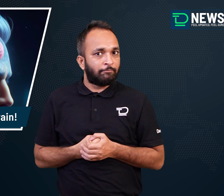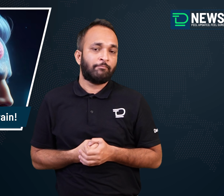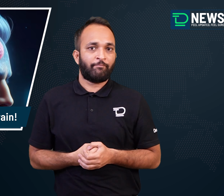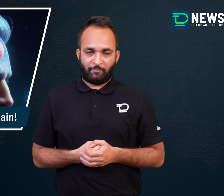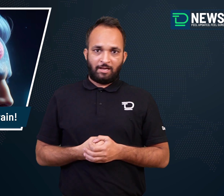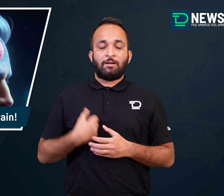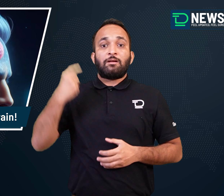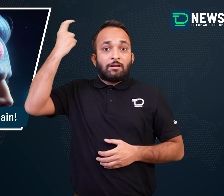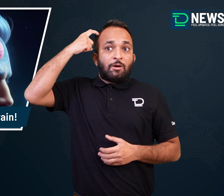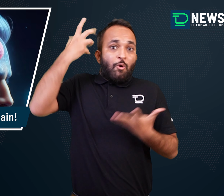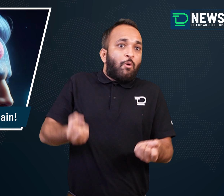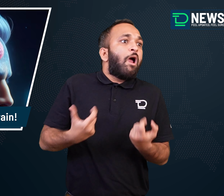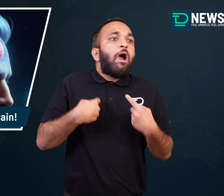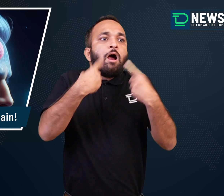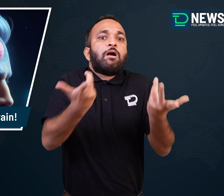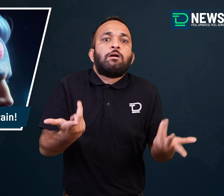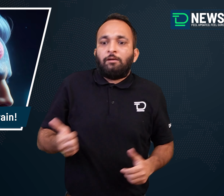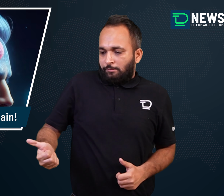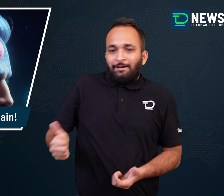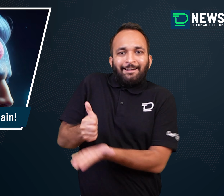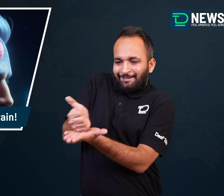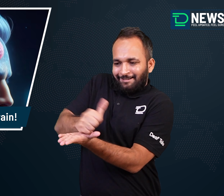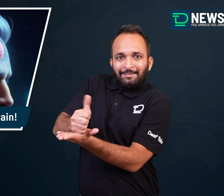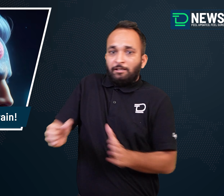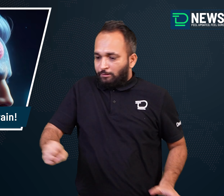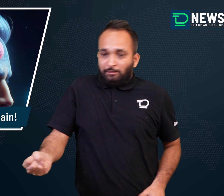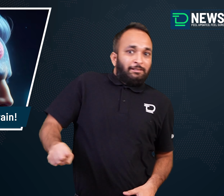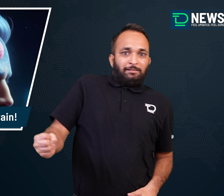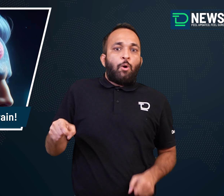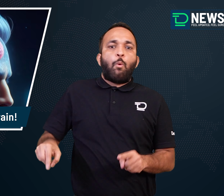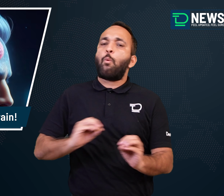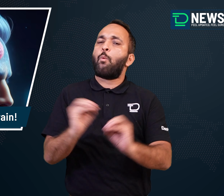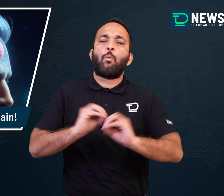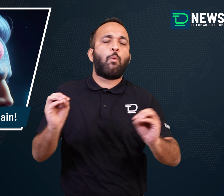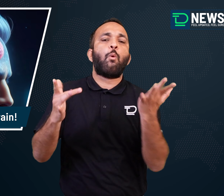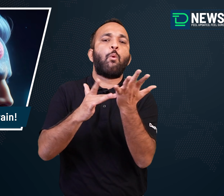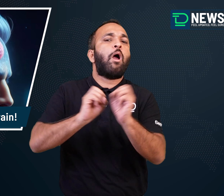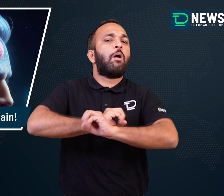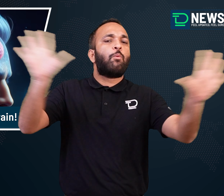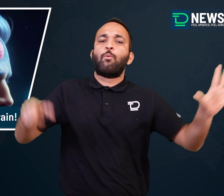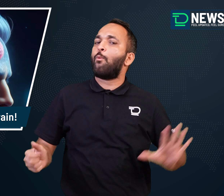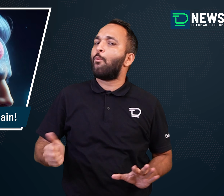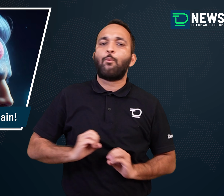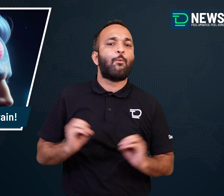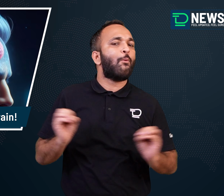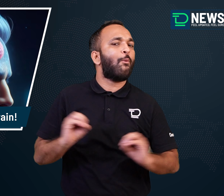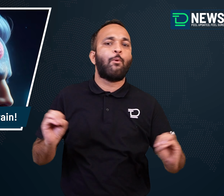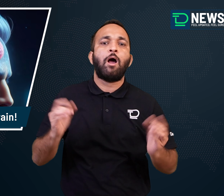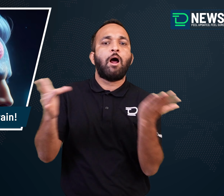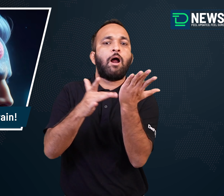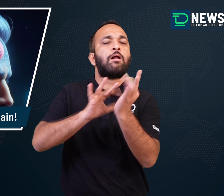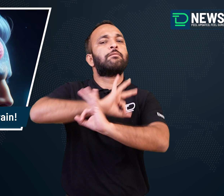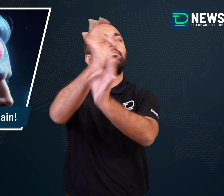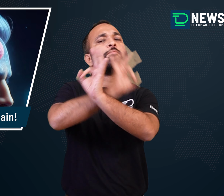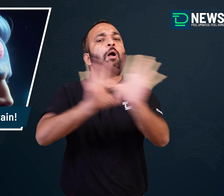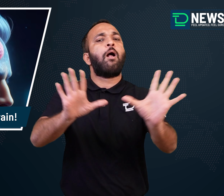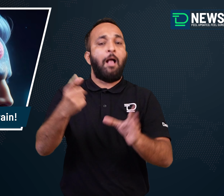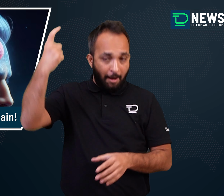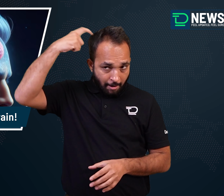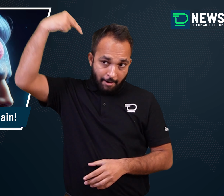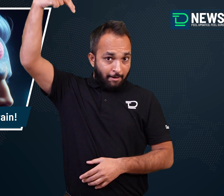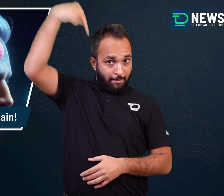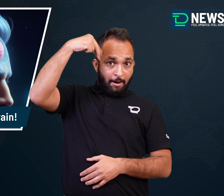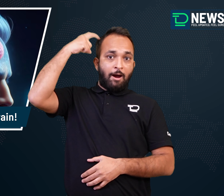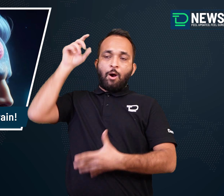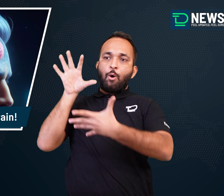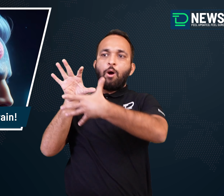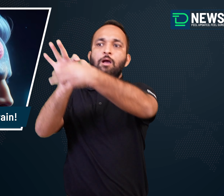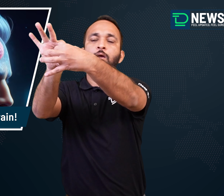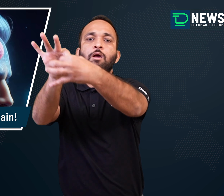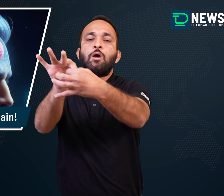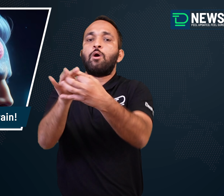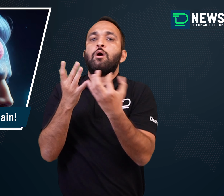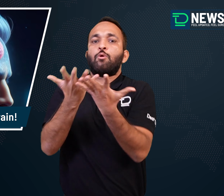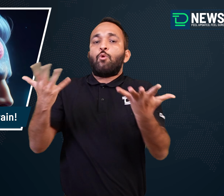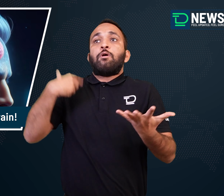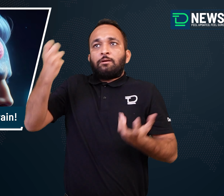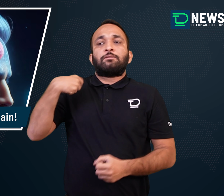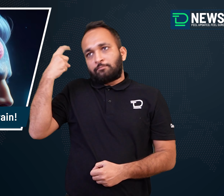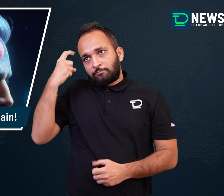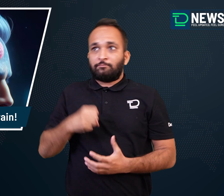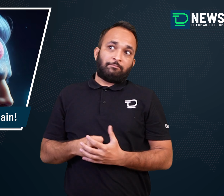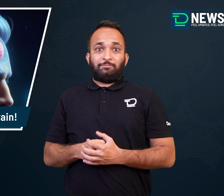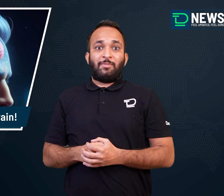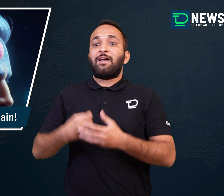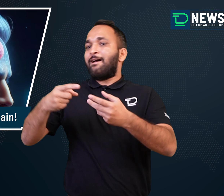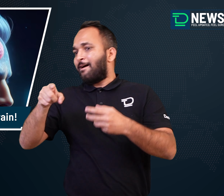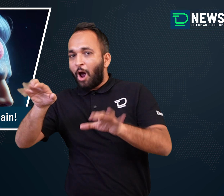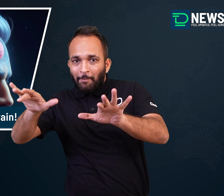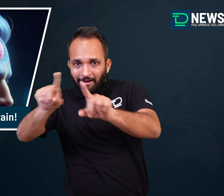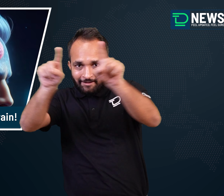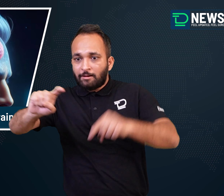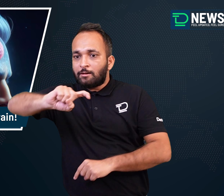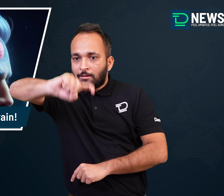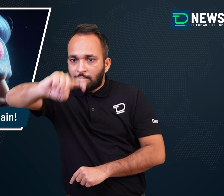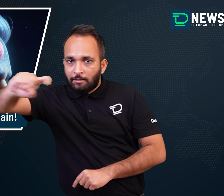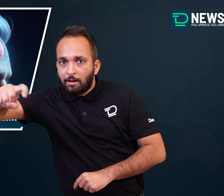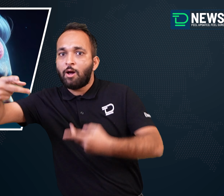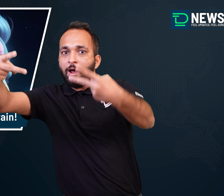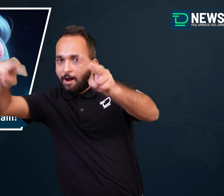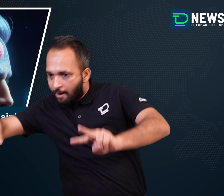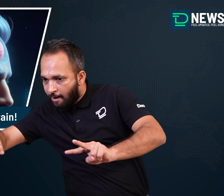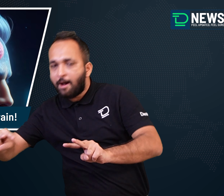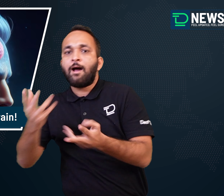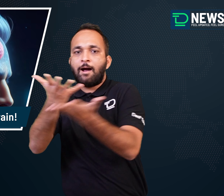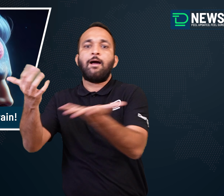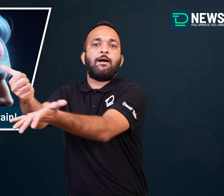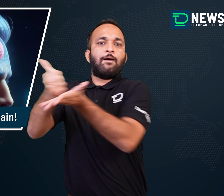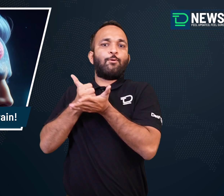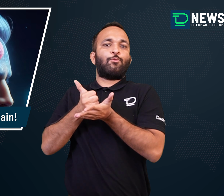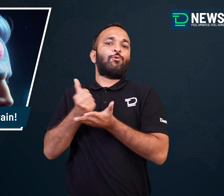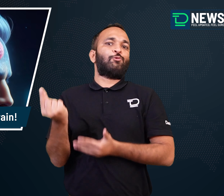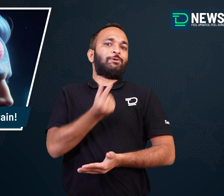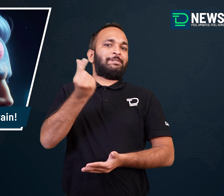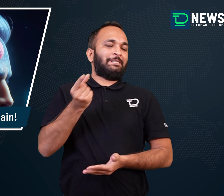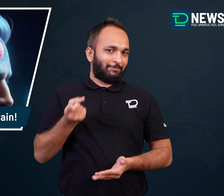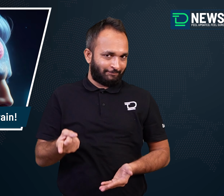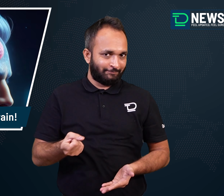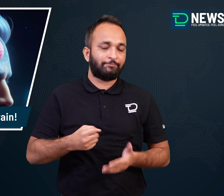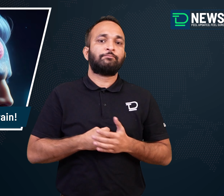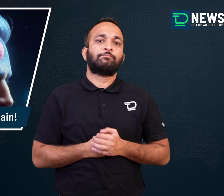No physical touch is wanted.